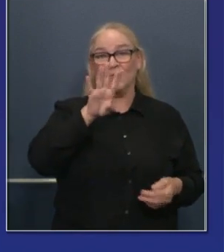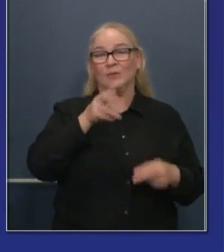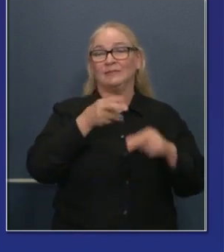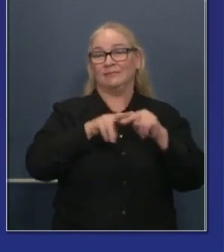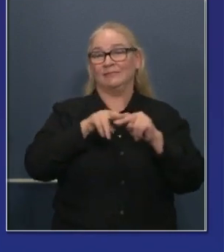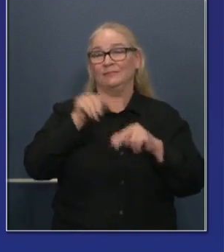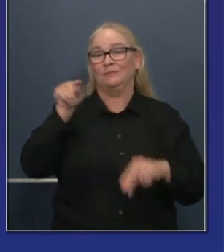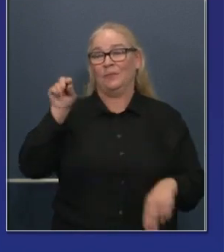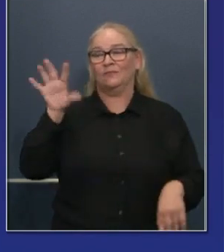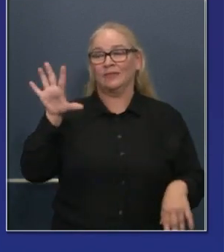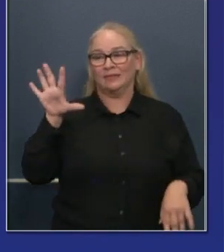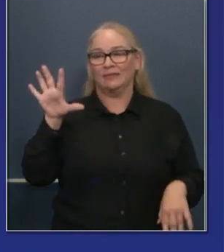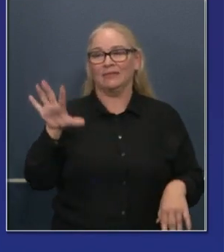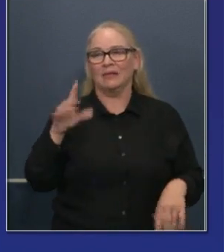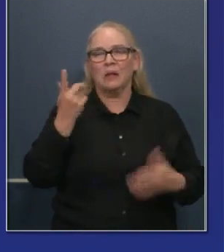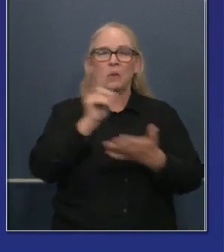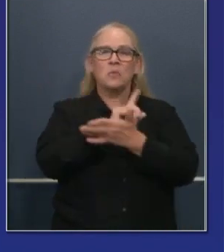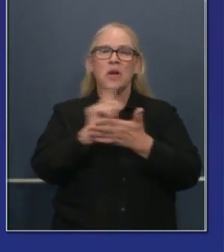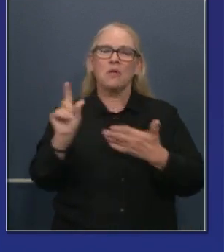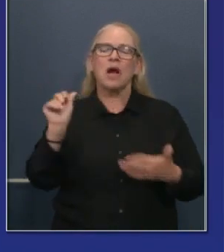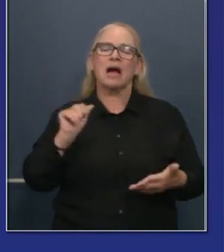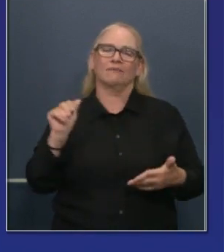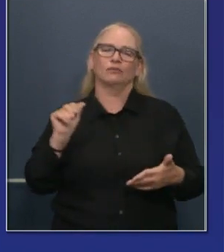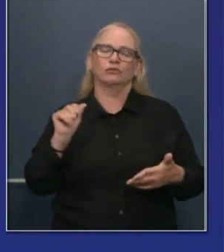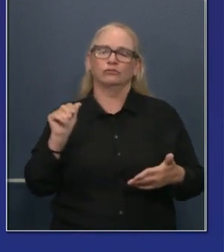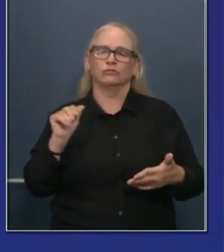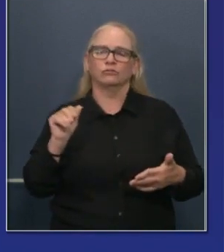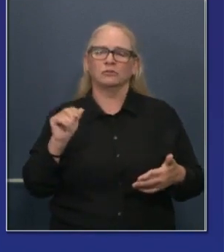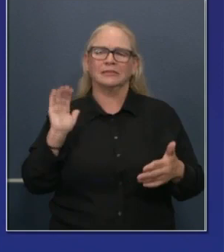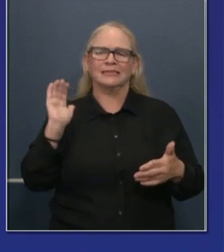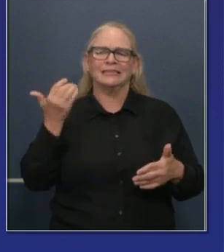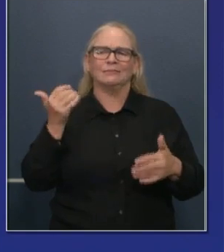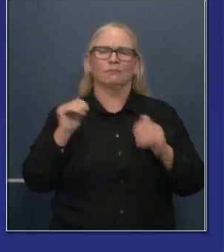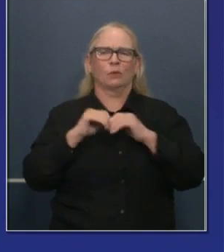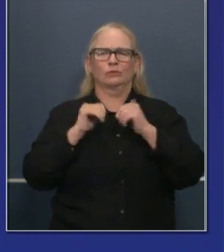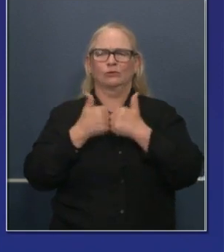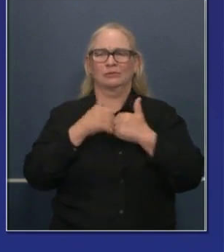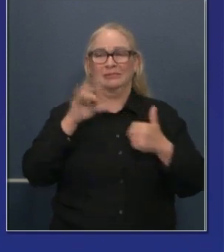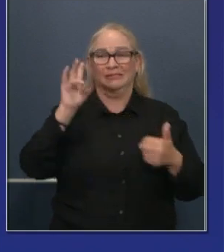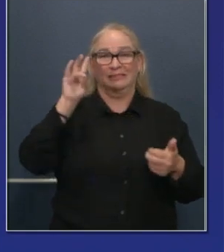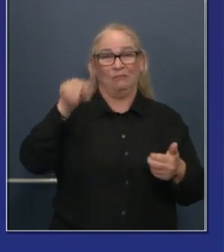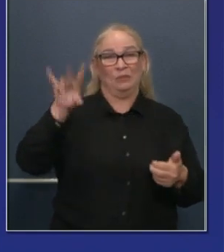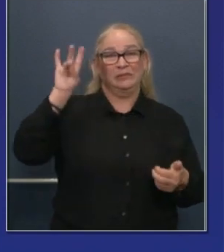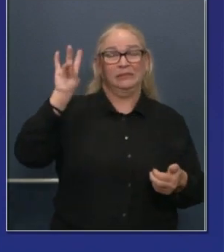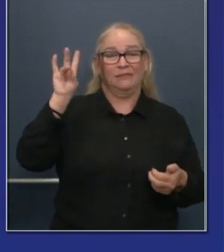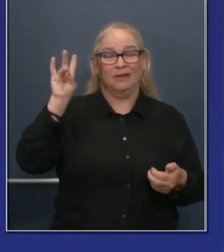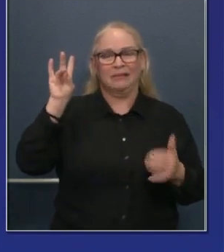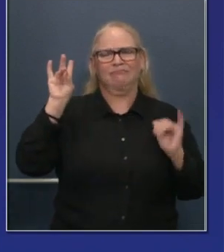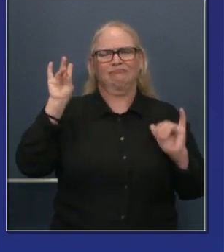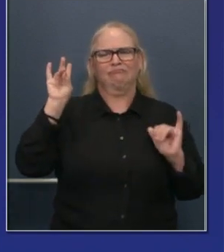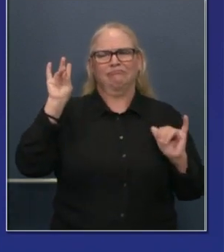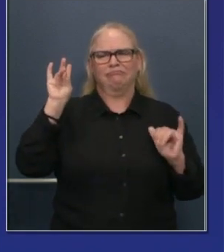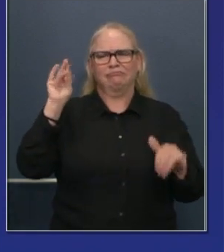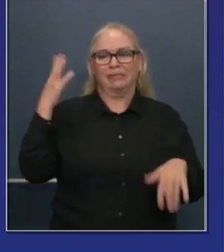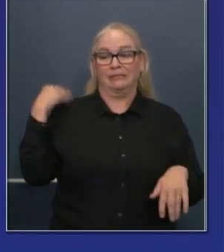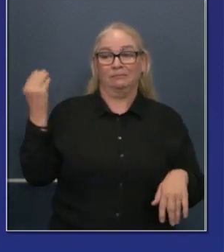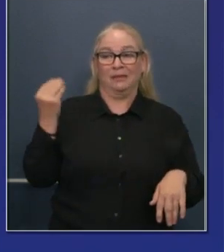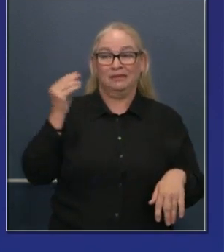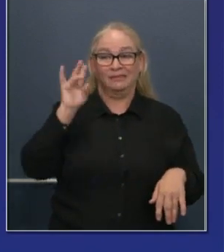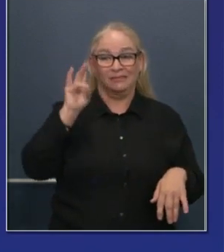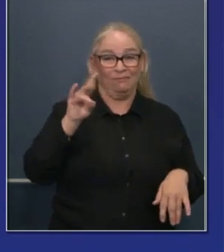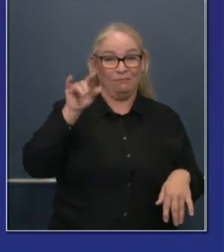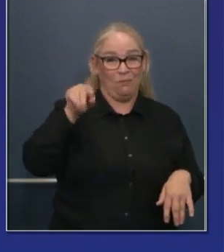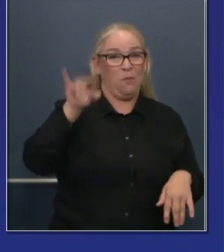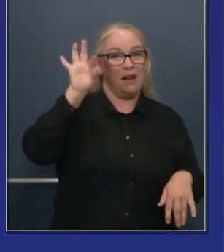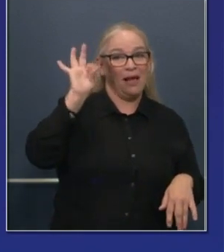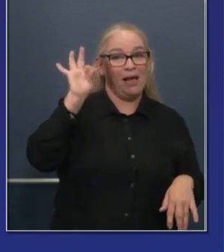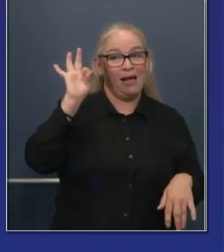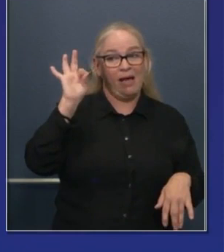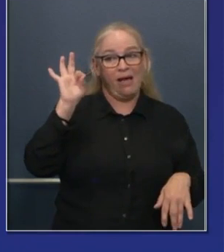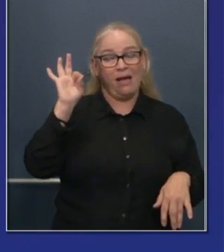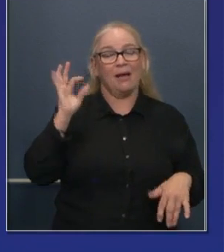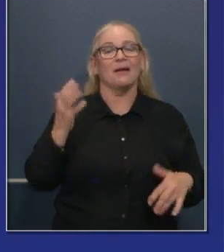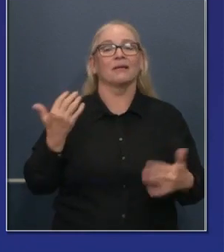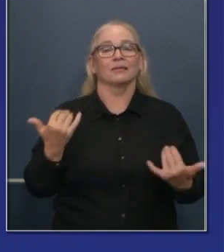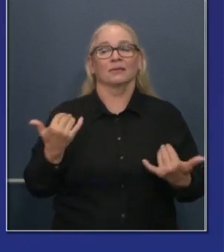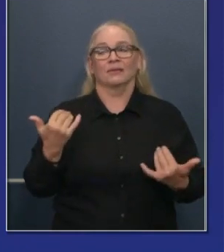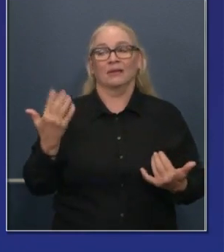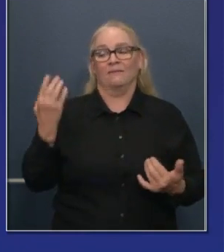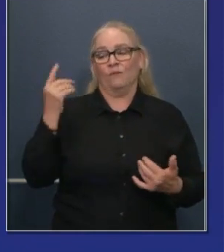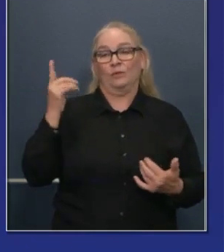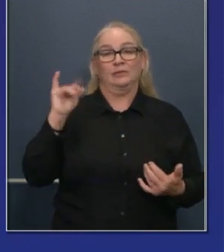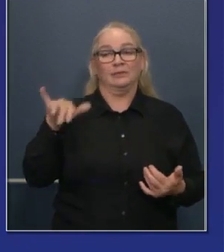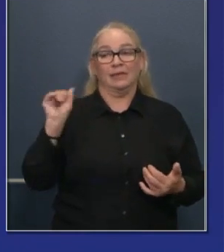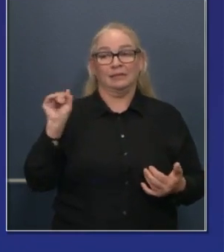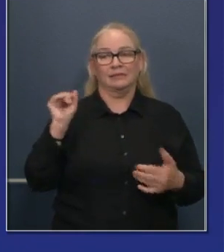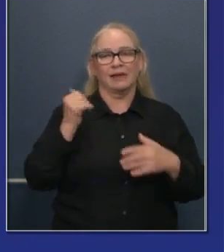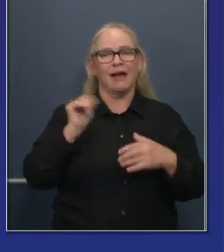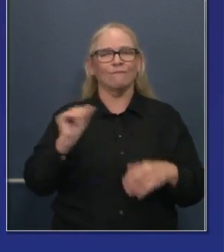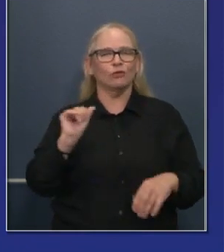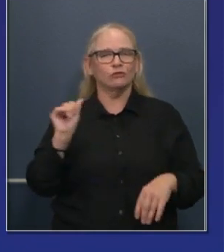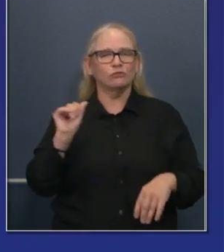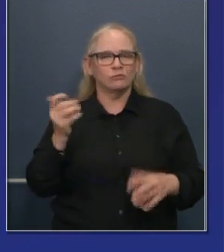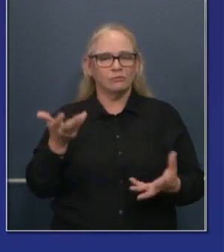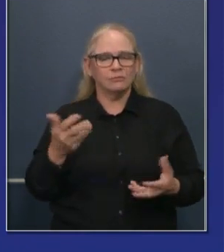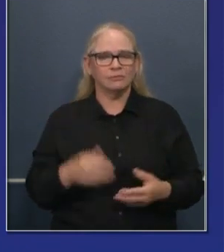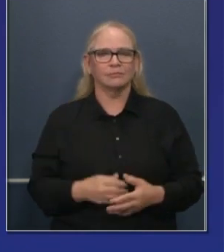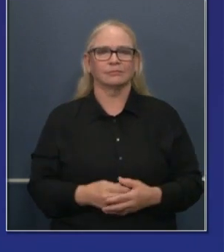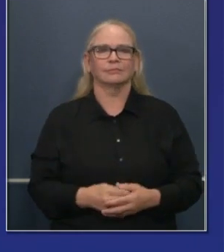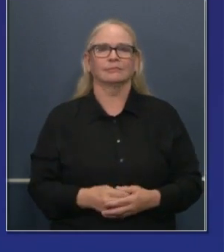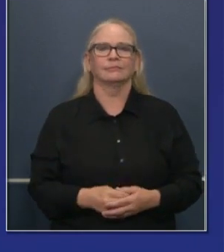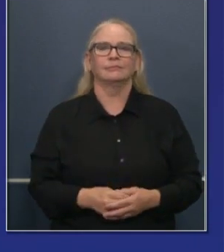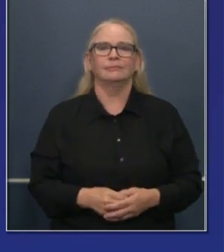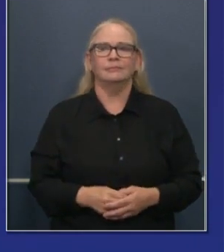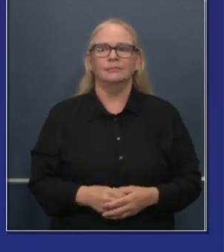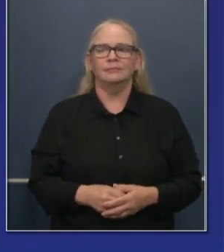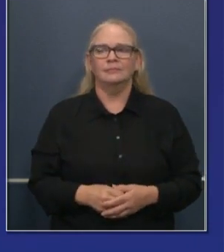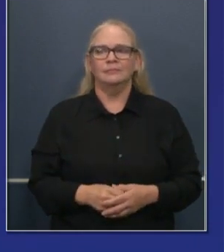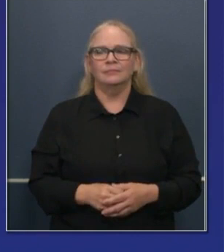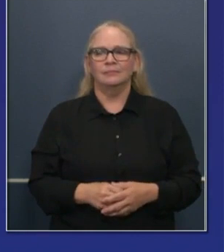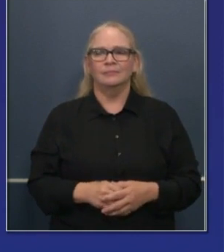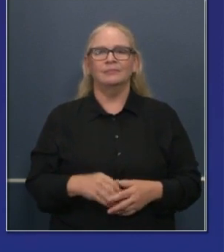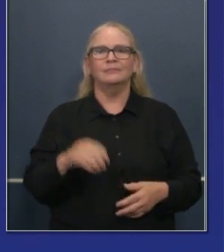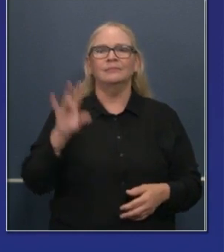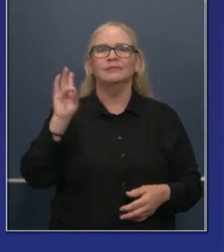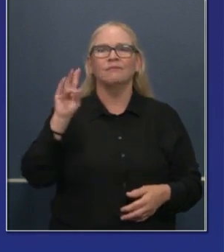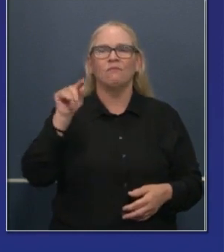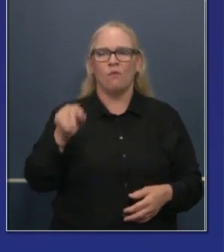MONDAY IT WAS 7.4% SO THE 14-DAYS HOLDING VERY STEADY, THE SEVEN-DAY HAS BEEN MORE CHALLENGING BUT 7.5% IS THE 14-DAY AVERAGE.